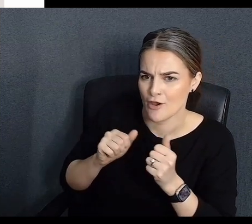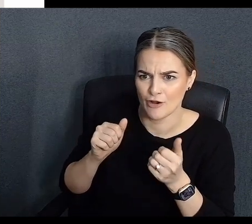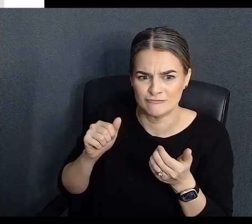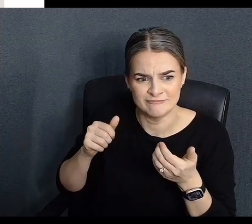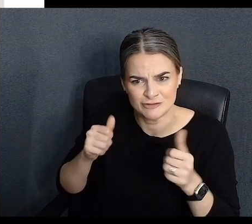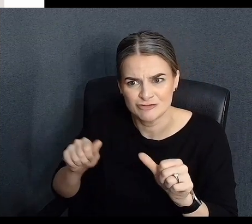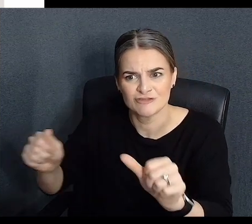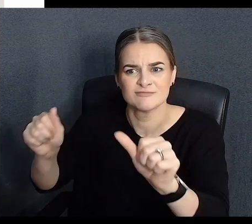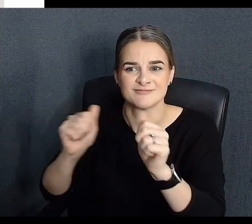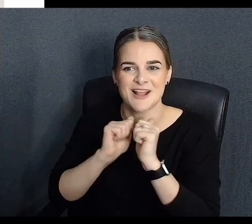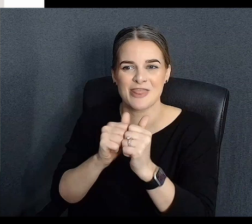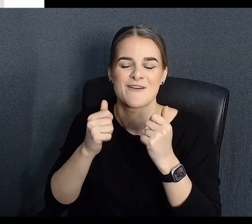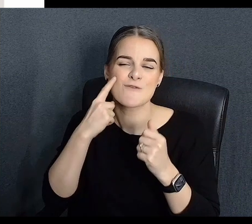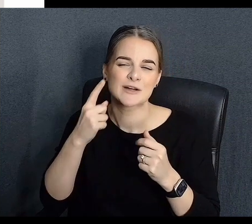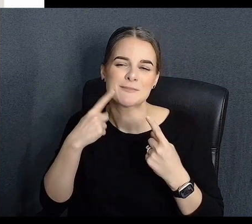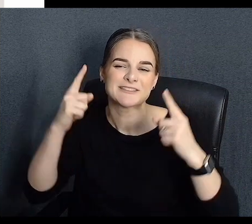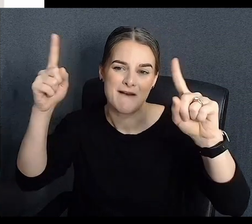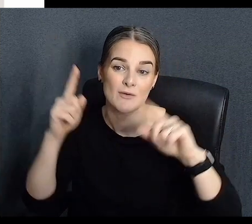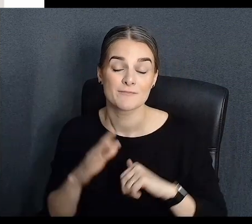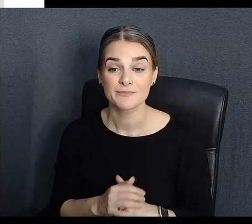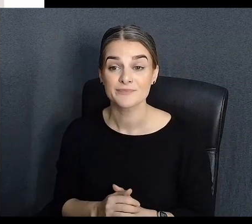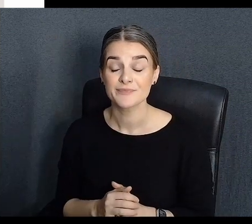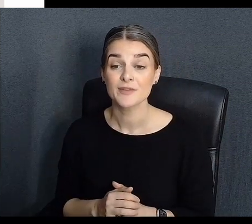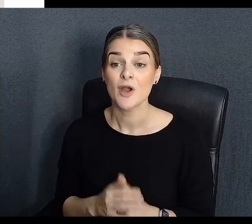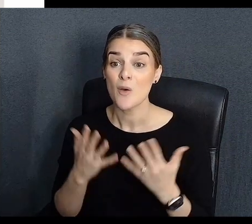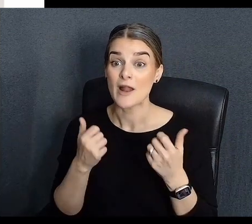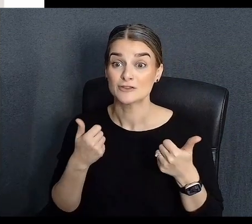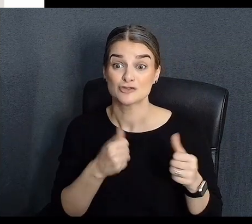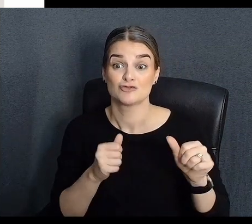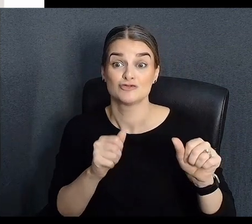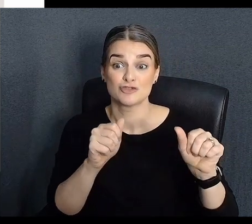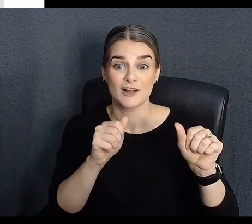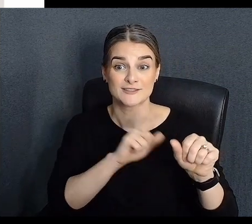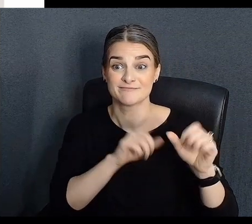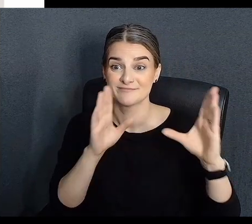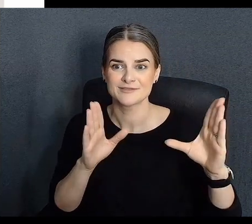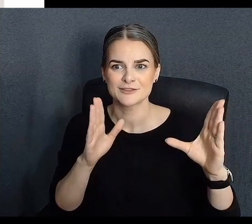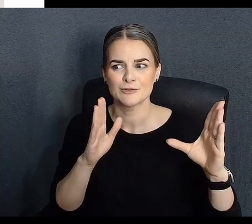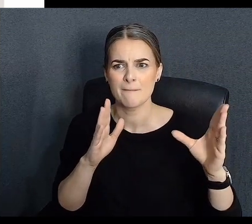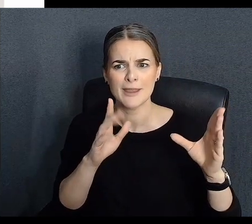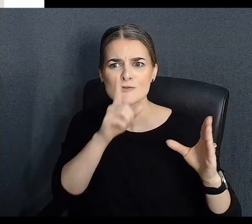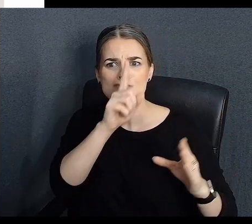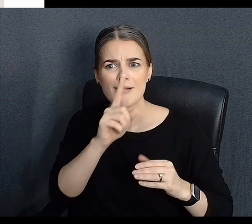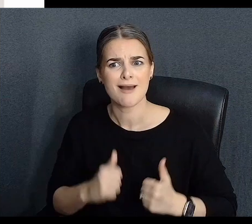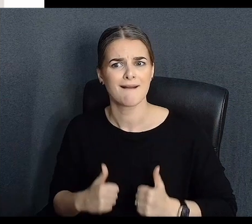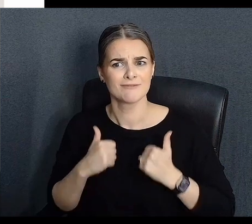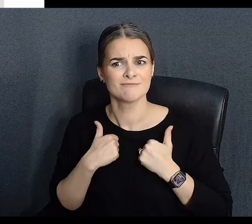We also want the trials to be realistic, so we don't want to make this an unpleasant experience